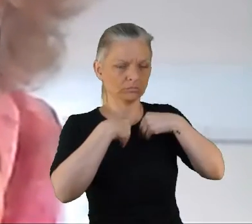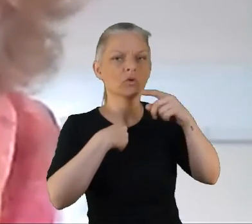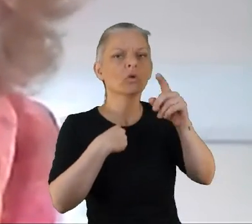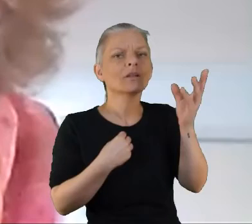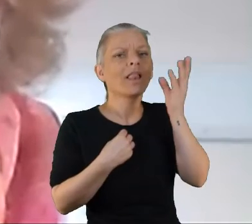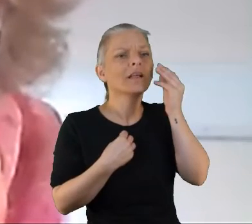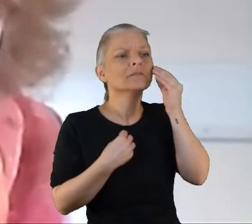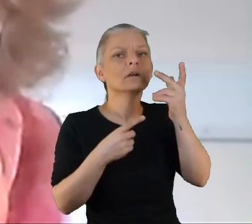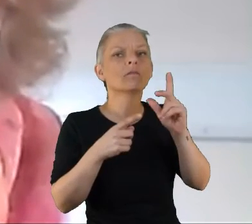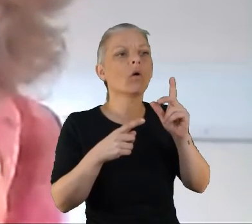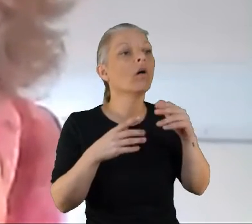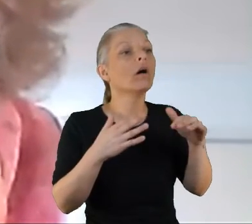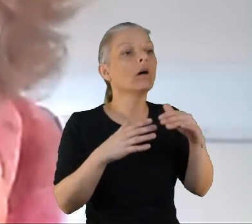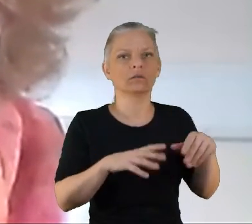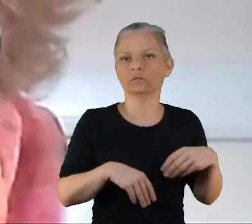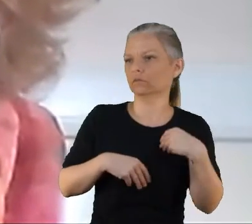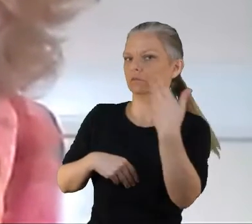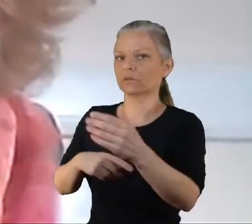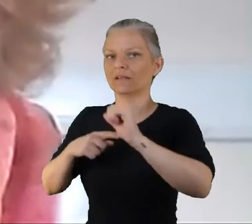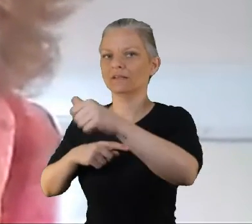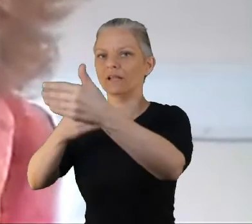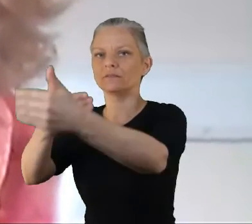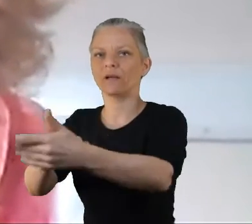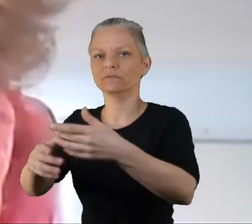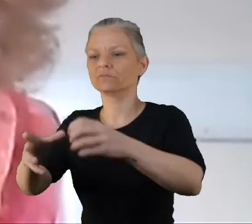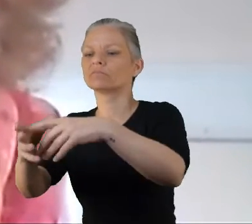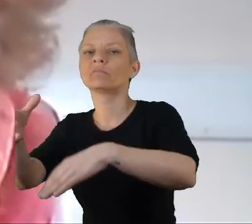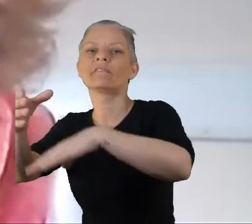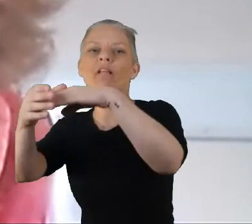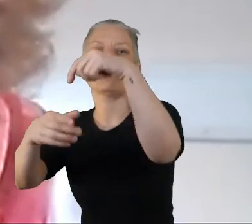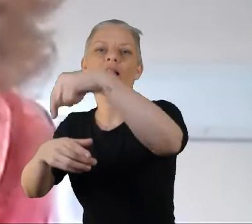you can fill. And to use the language of the person speaking rather than re-framing that.